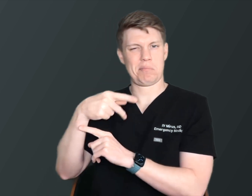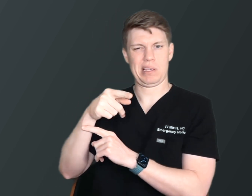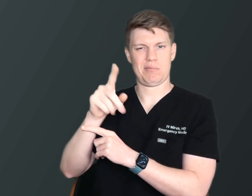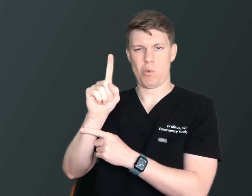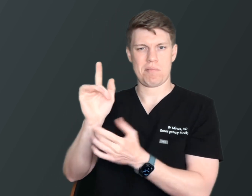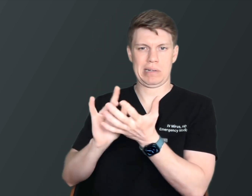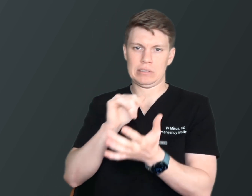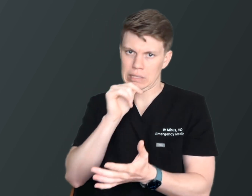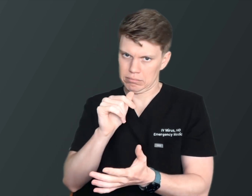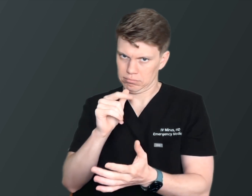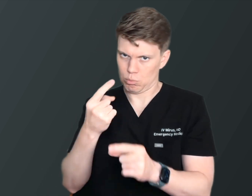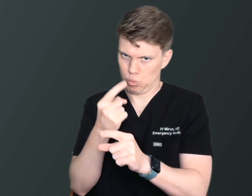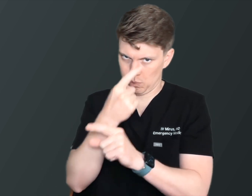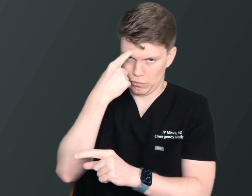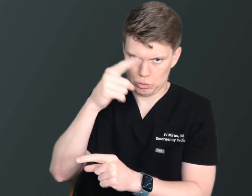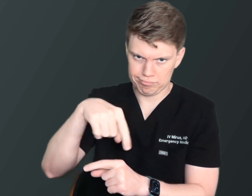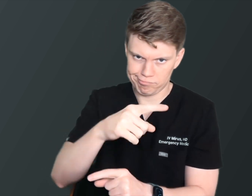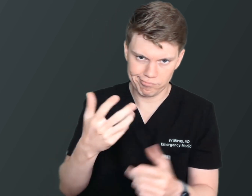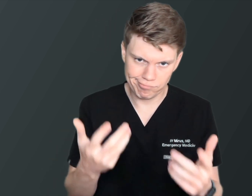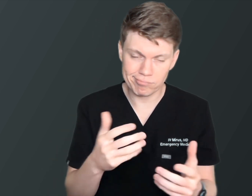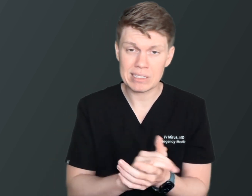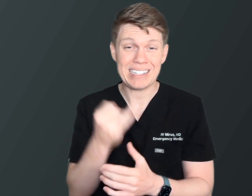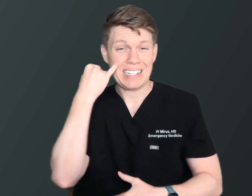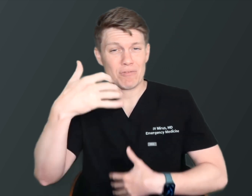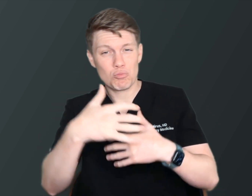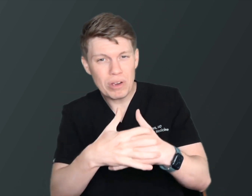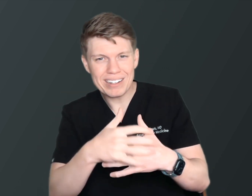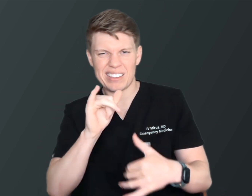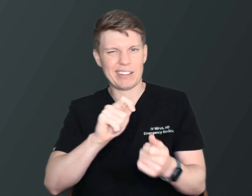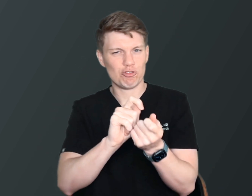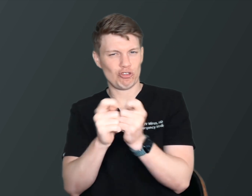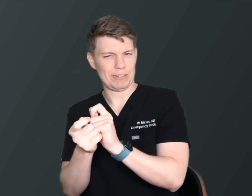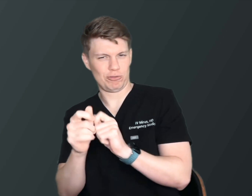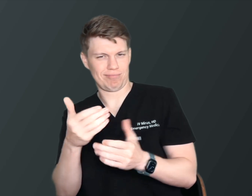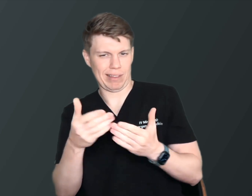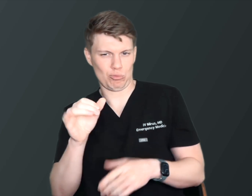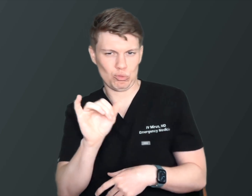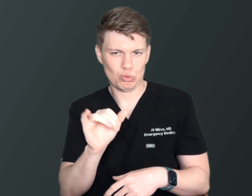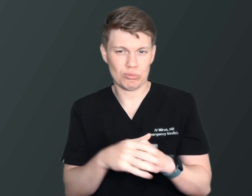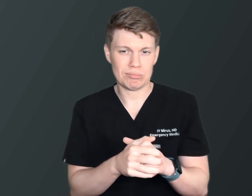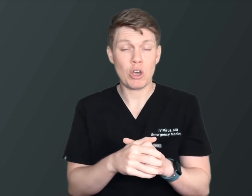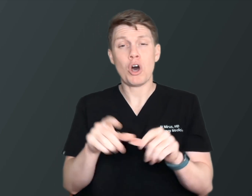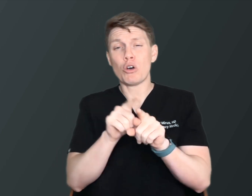then GLP-1 medication is not appropriate. If you’re pregnant, that changes things as well.